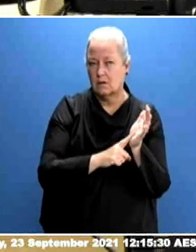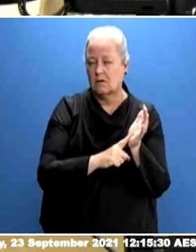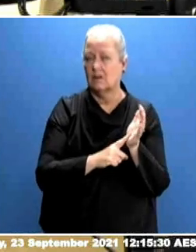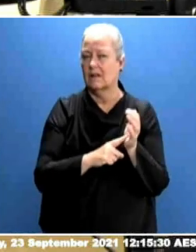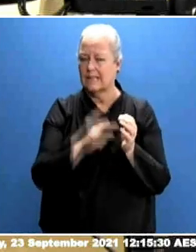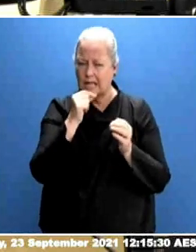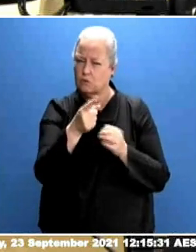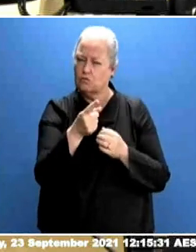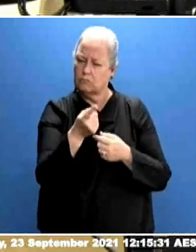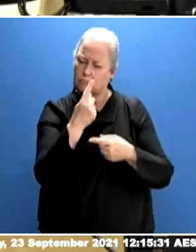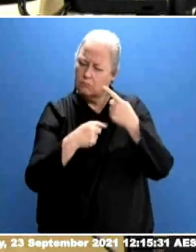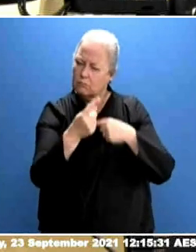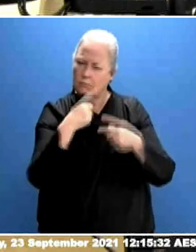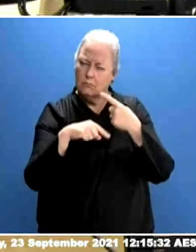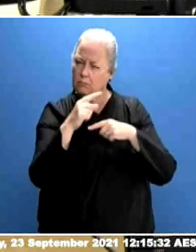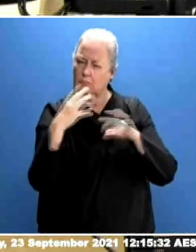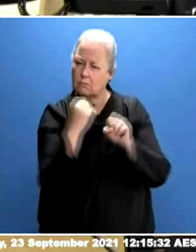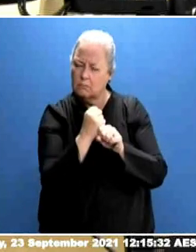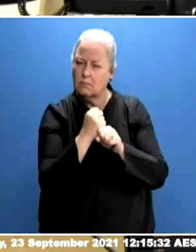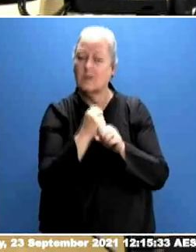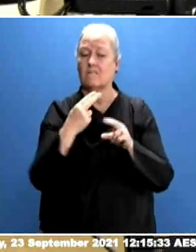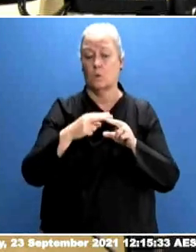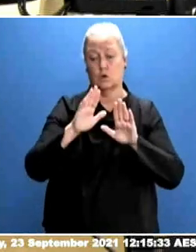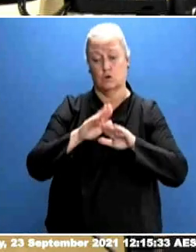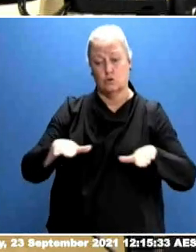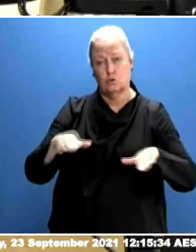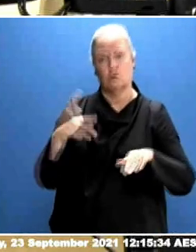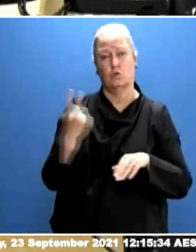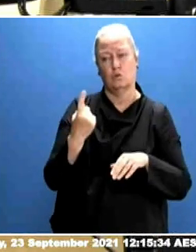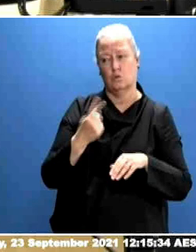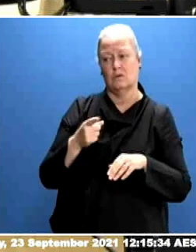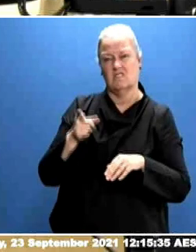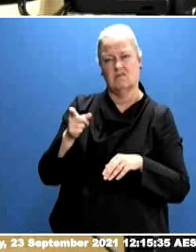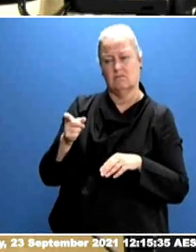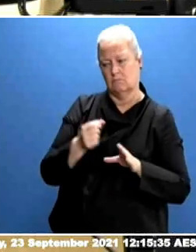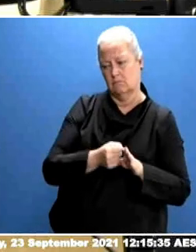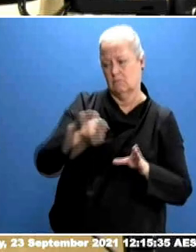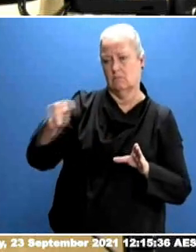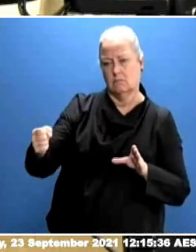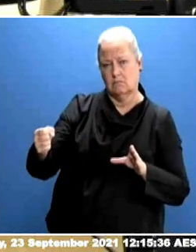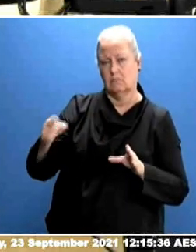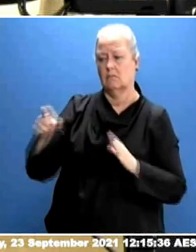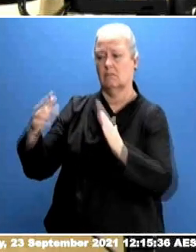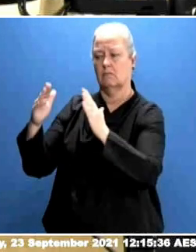as the basis for children in care being placed in the Secure Care house?